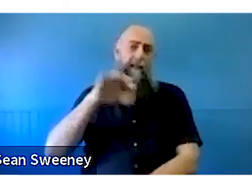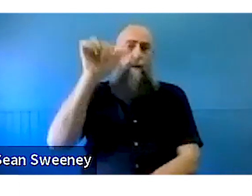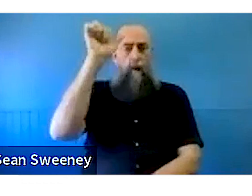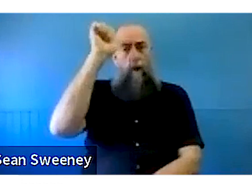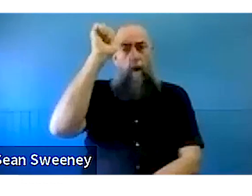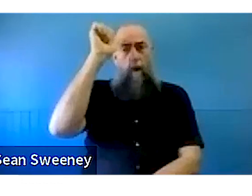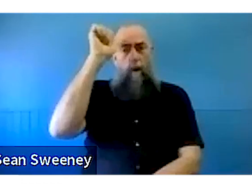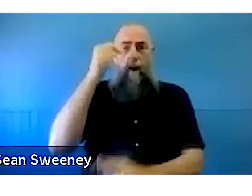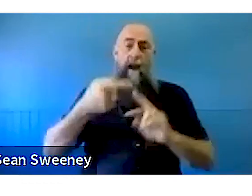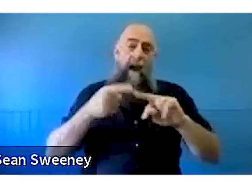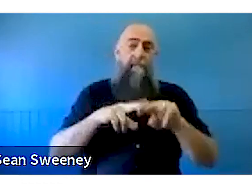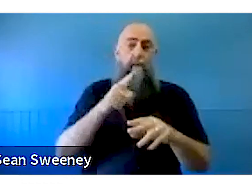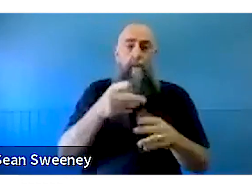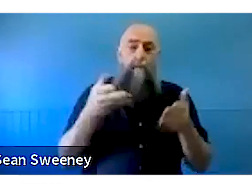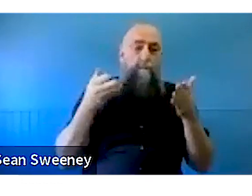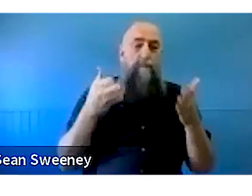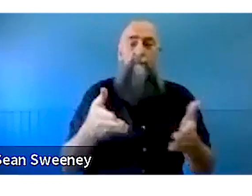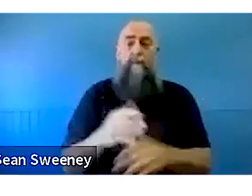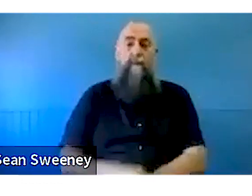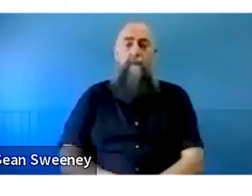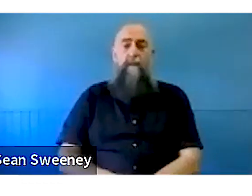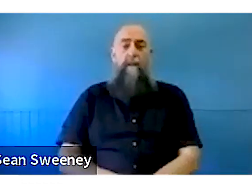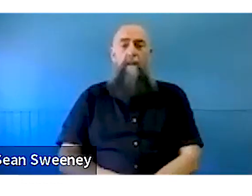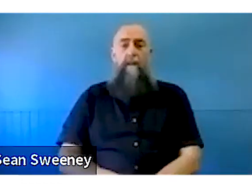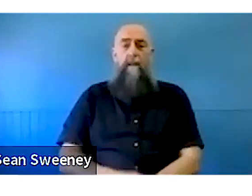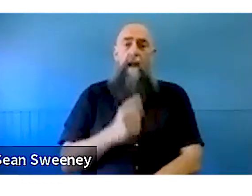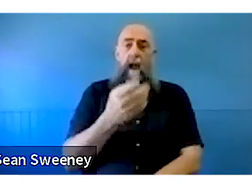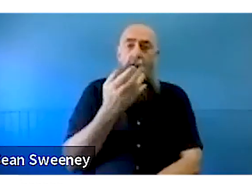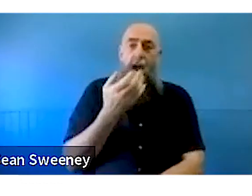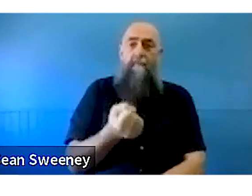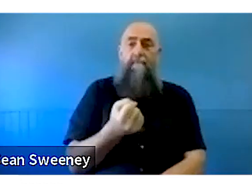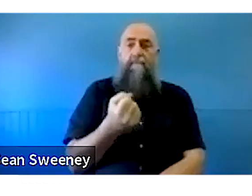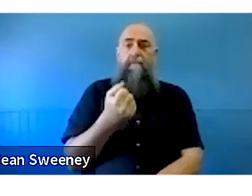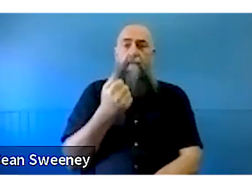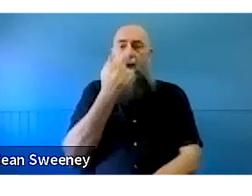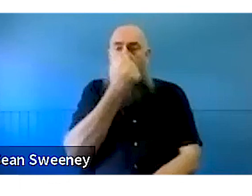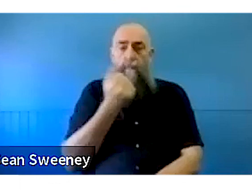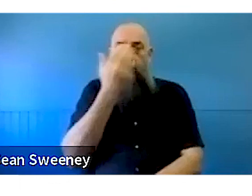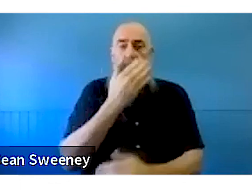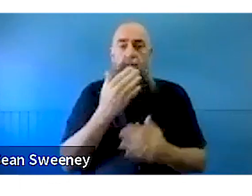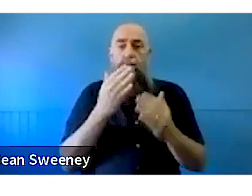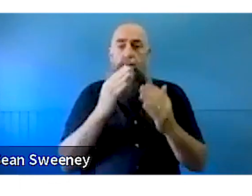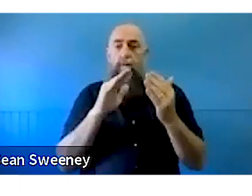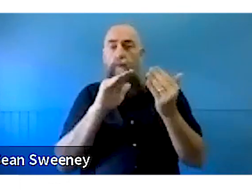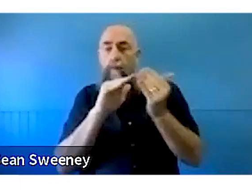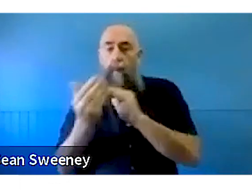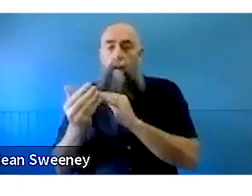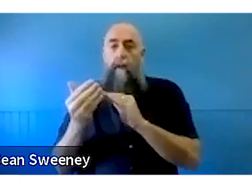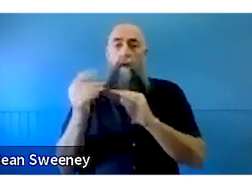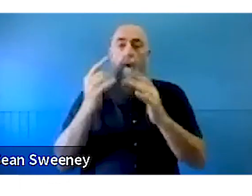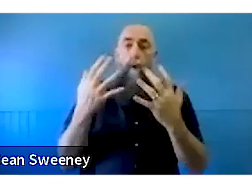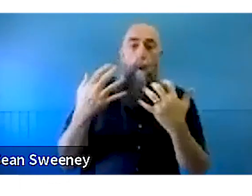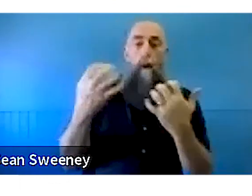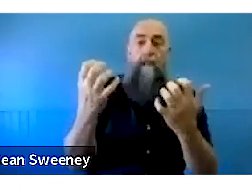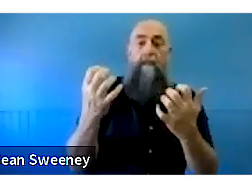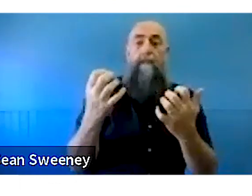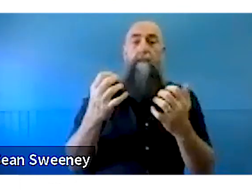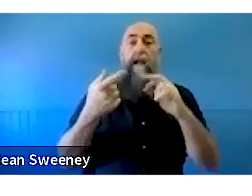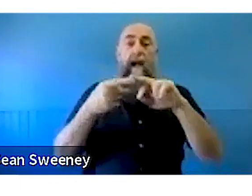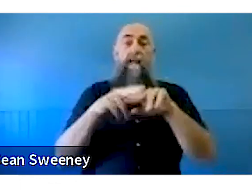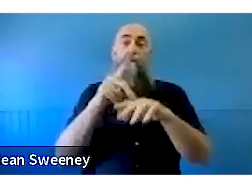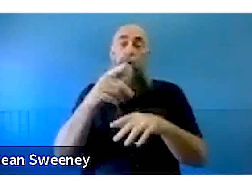reaching an Aboriginal audience, and if you are reaching Aboriginal